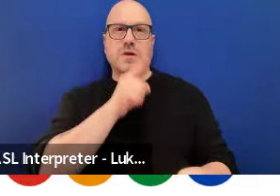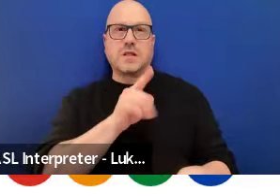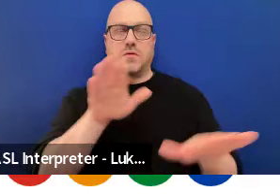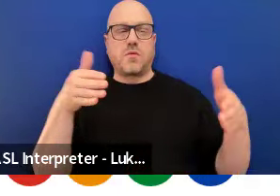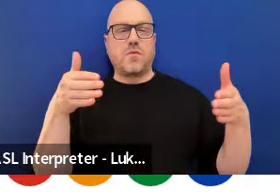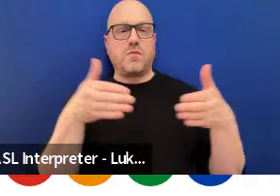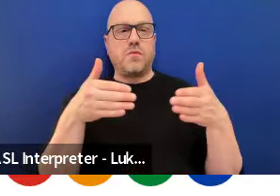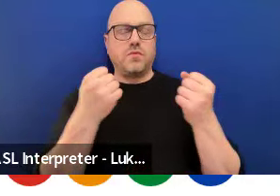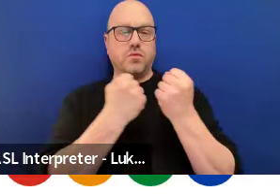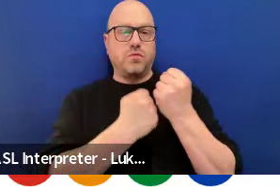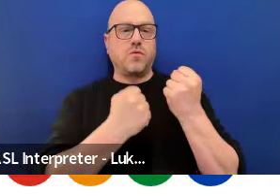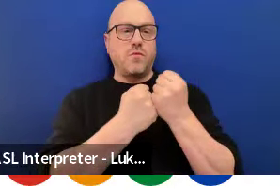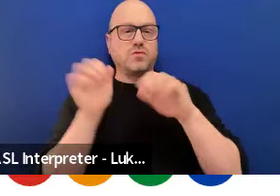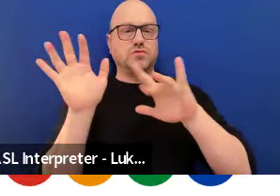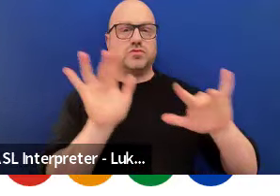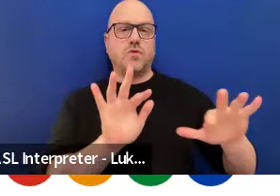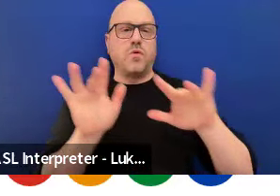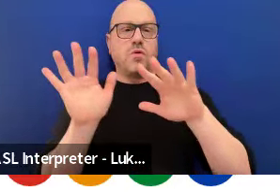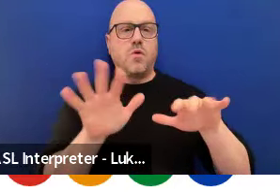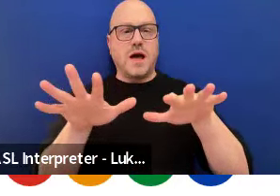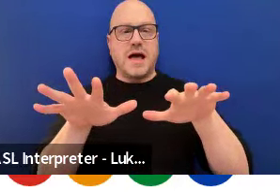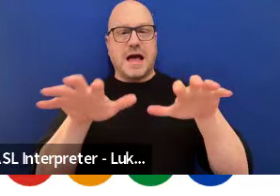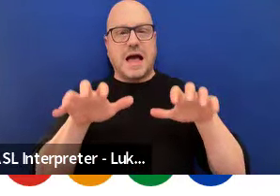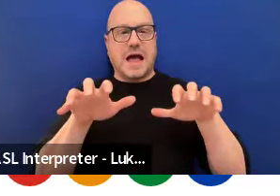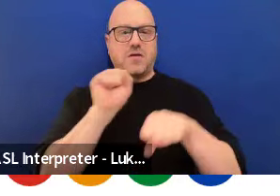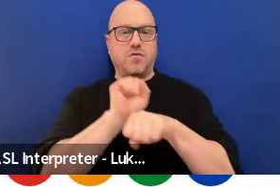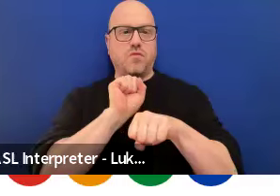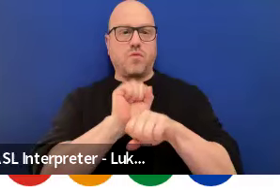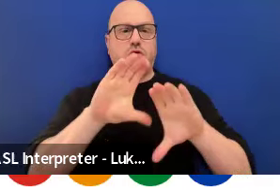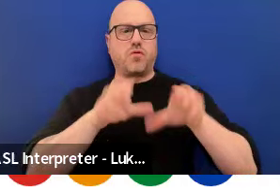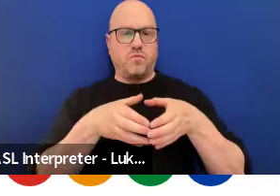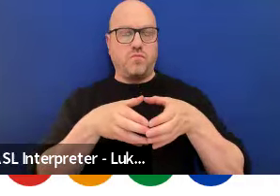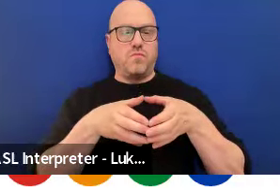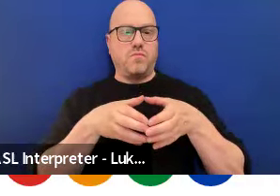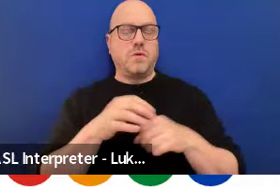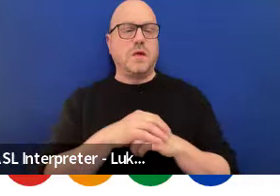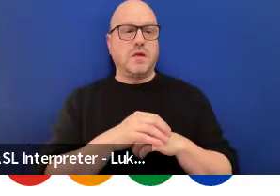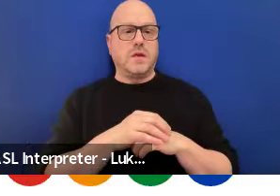ACCESSIBILITY WORKPLAN, IT IS ONE THAT IS FOCUSSED ON SUPPORTING A